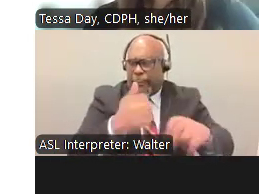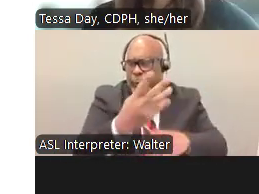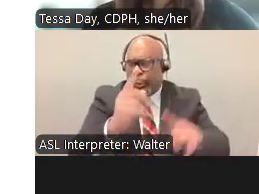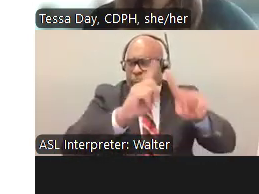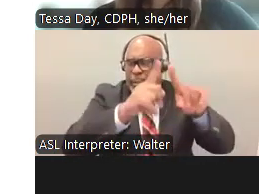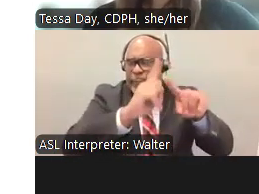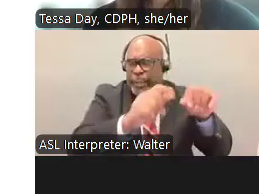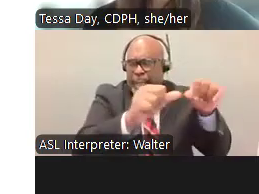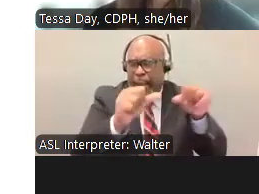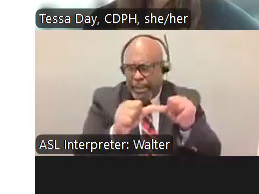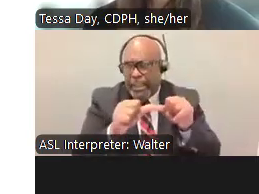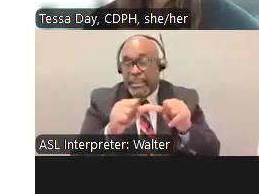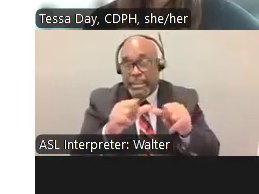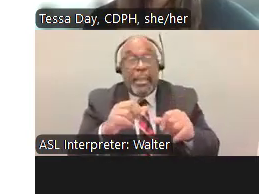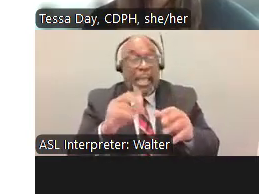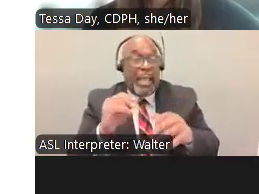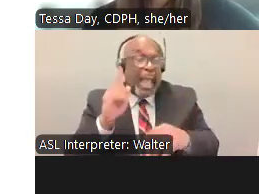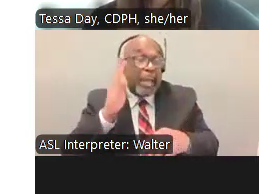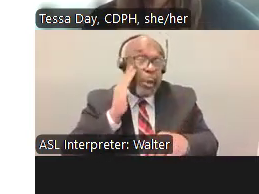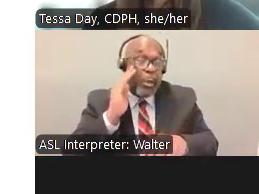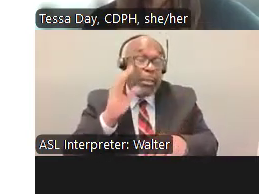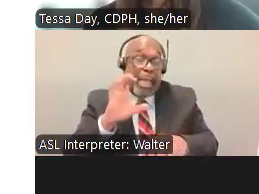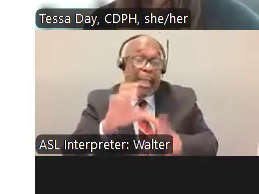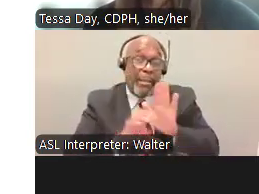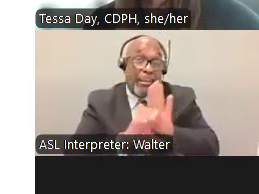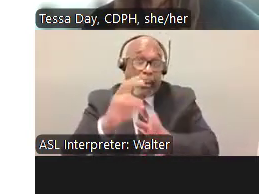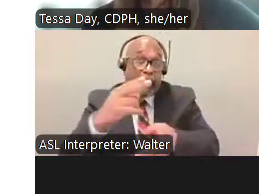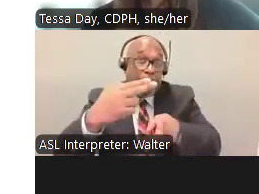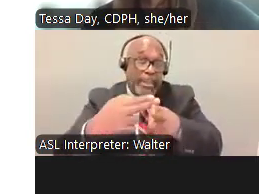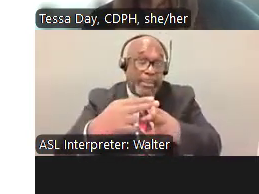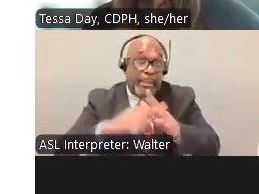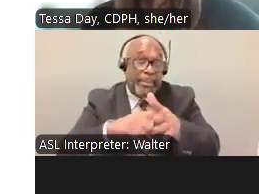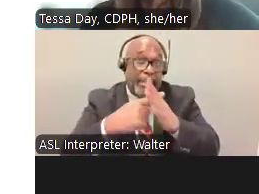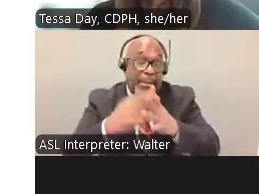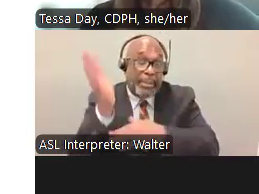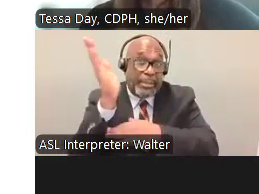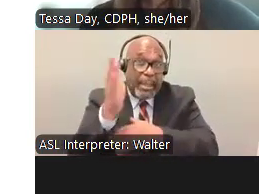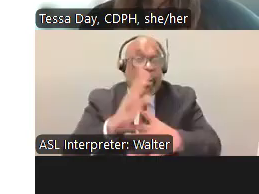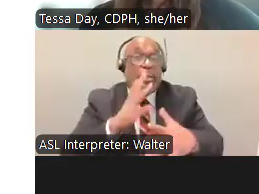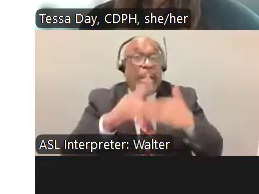13:27:42 mentioned at the top of the 13:27:44 presentation. Just to remind 13:27:46 you, we looked at community 13:27:48 belonging and connection,